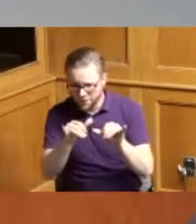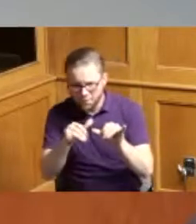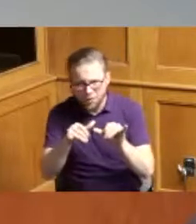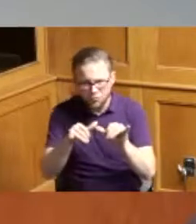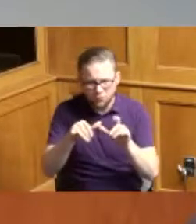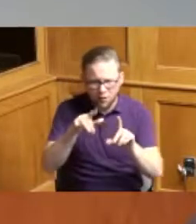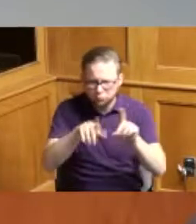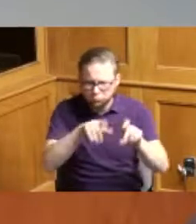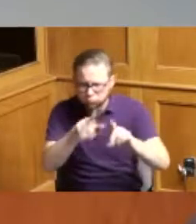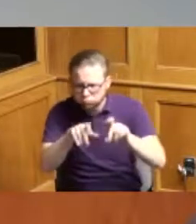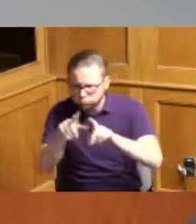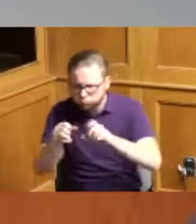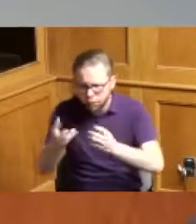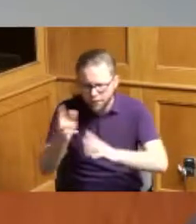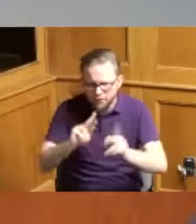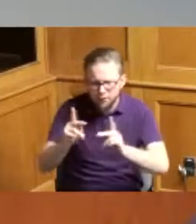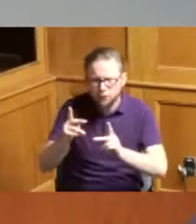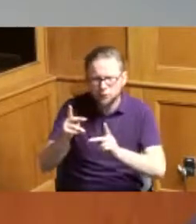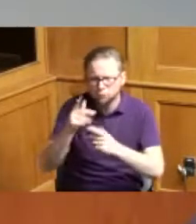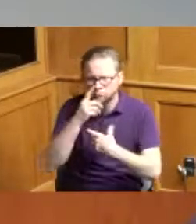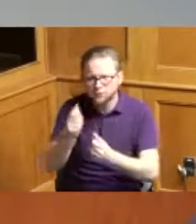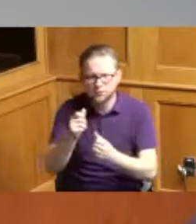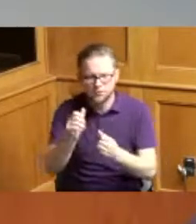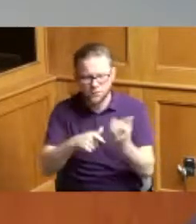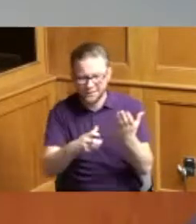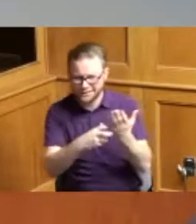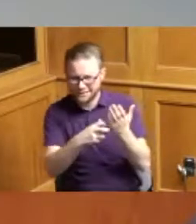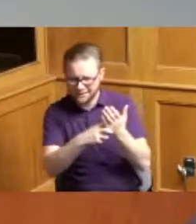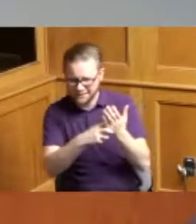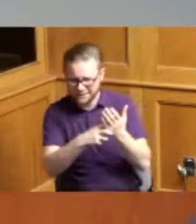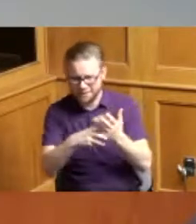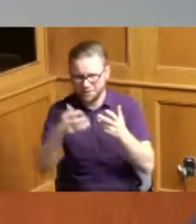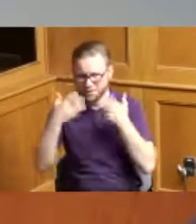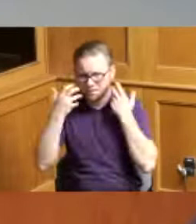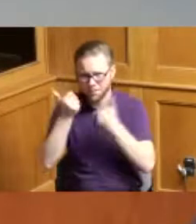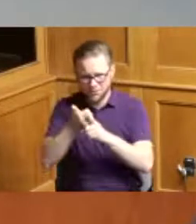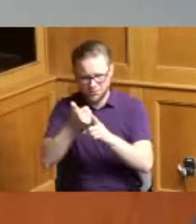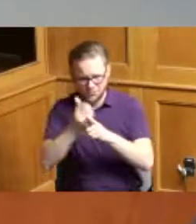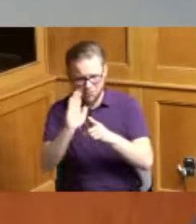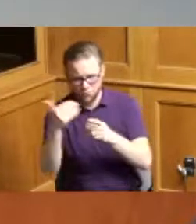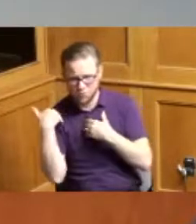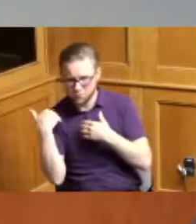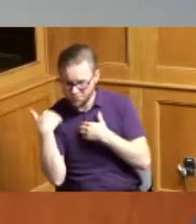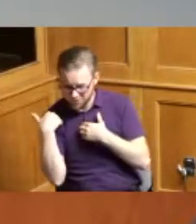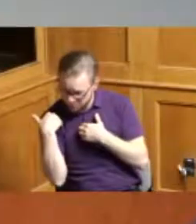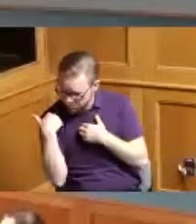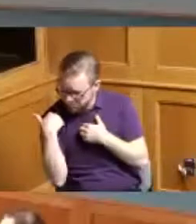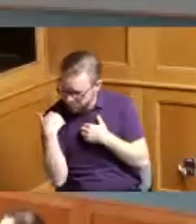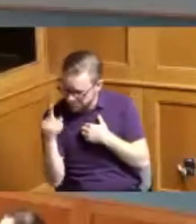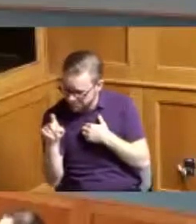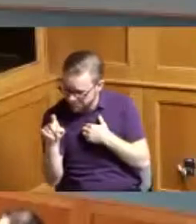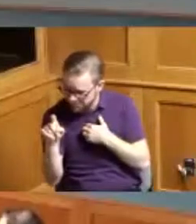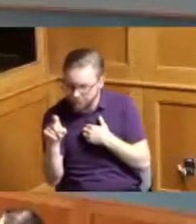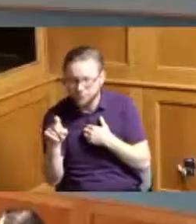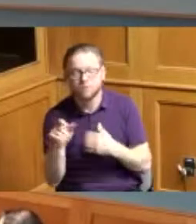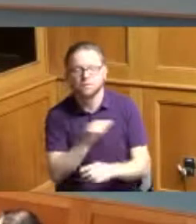ticketing and I guess the Bengals would do the ticketing for the we are talking with the Bengals